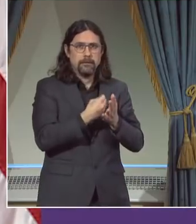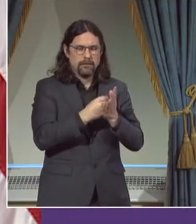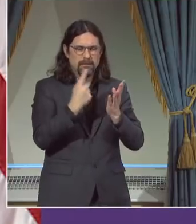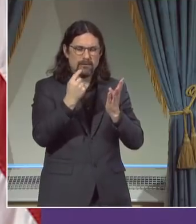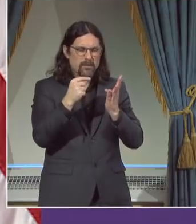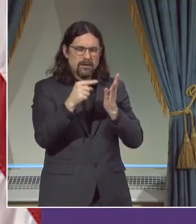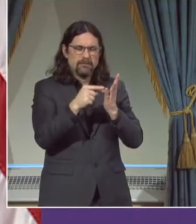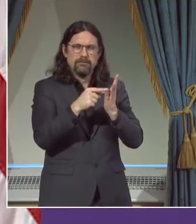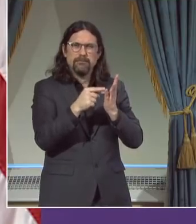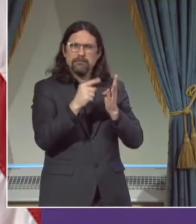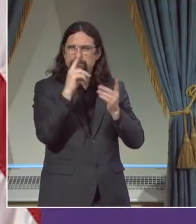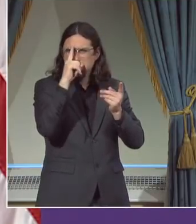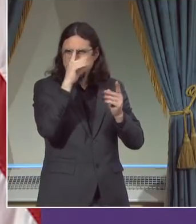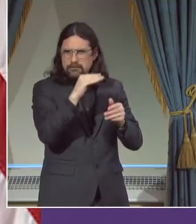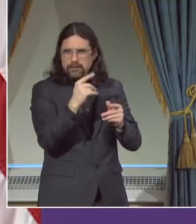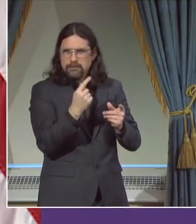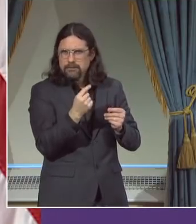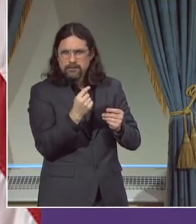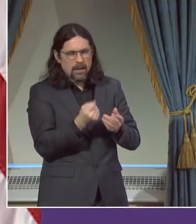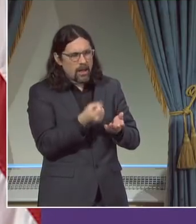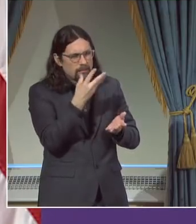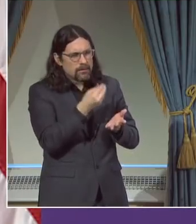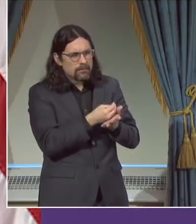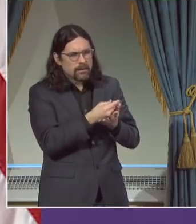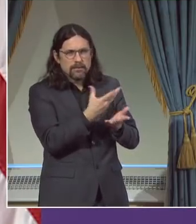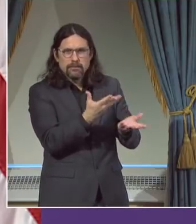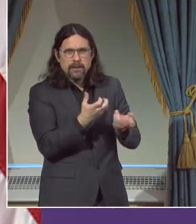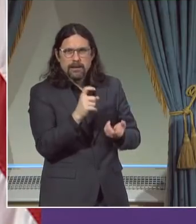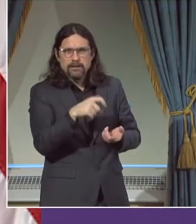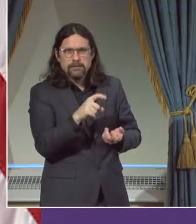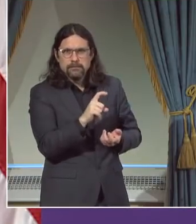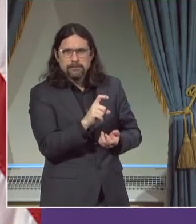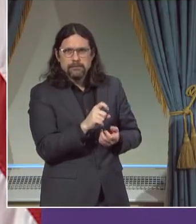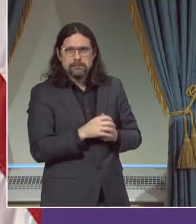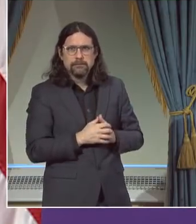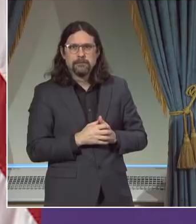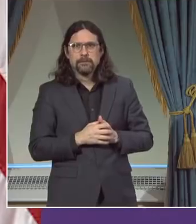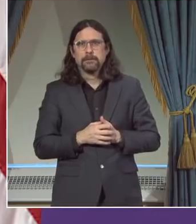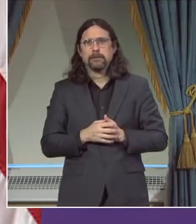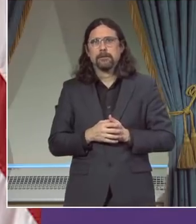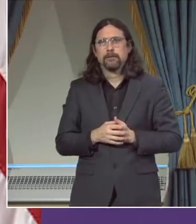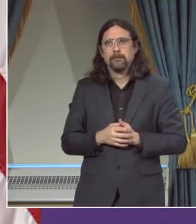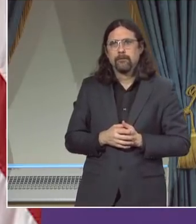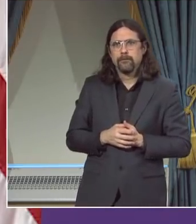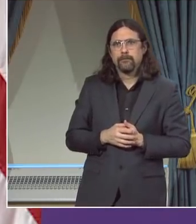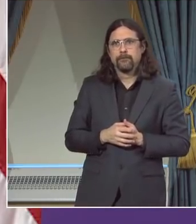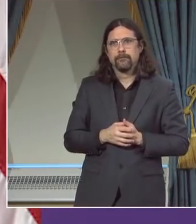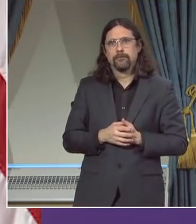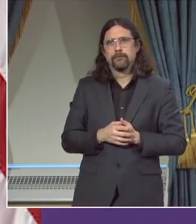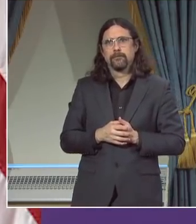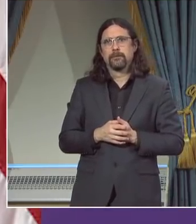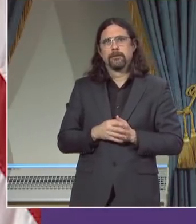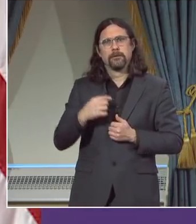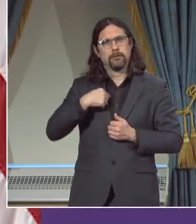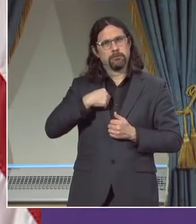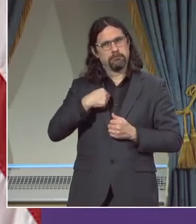AND WHAT KIND OF HITNGTHS AT FUNDING WOULD GO TOWARD. AYEH,SH AWN. THIS IS A CONVERSATION --